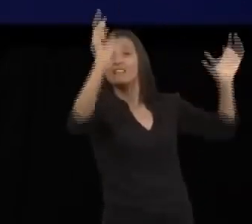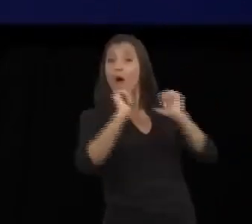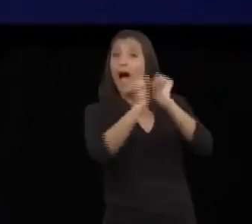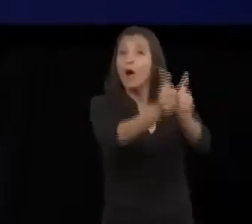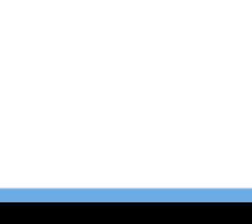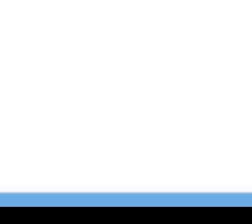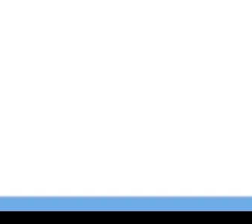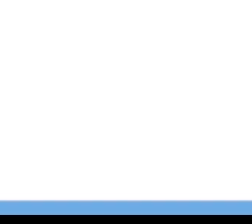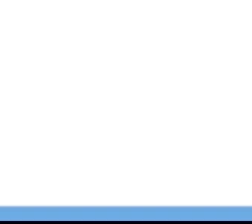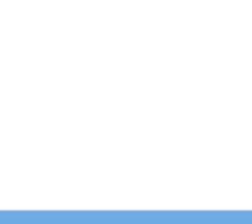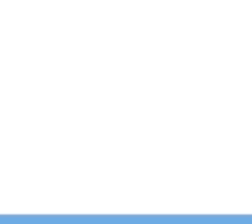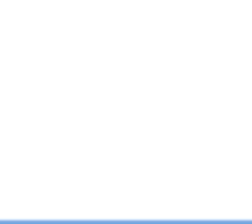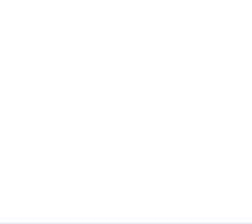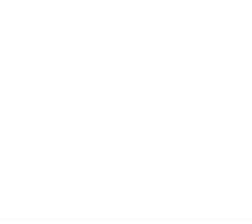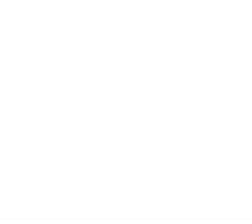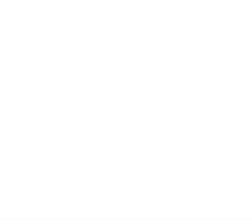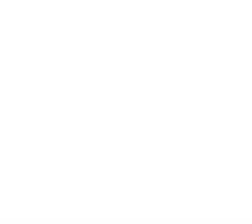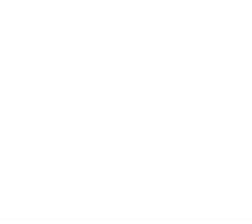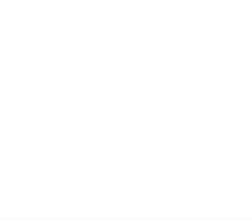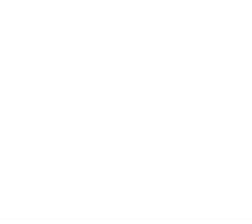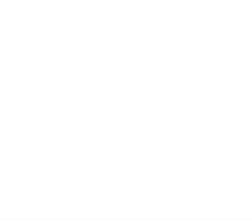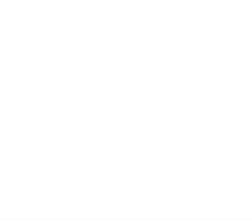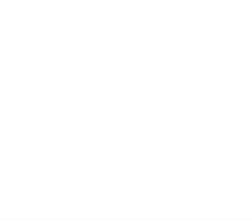and long live freedom, Carajo!